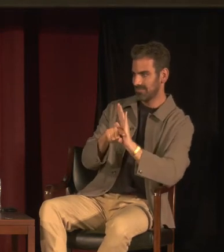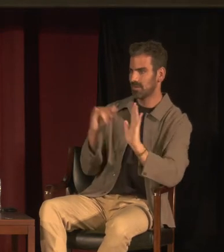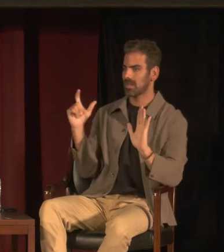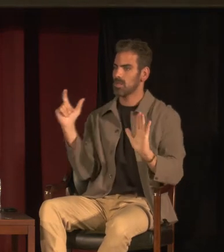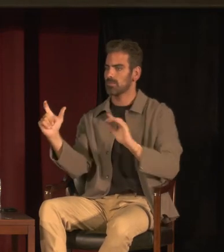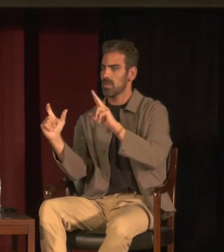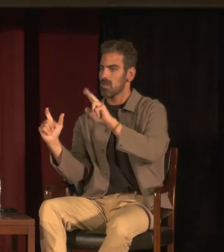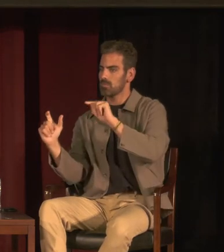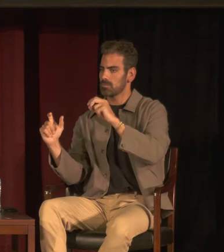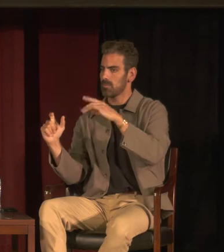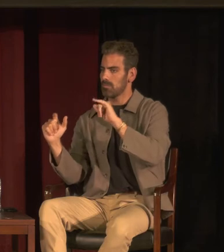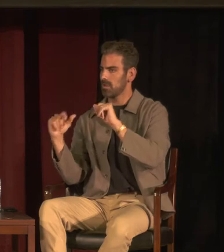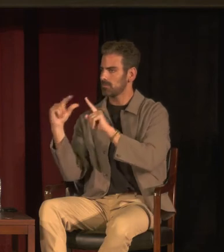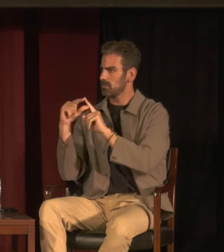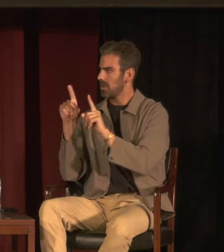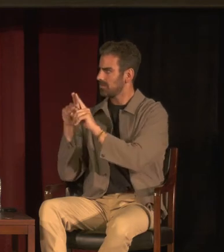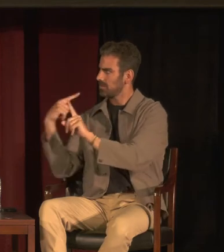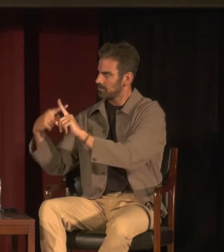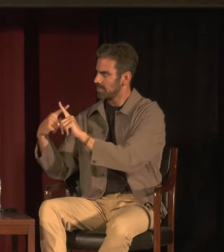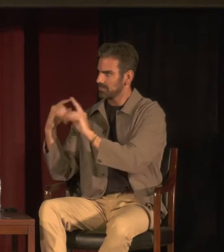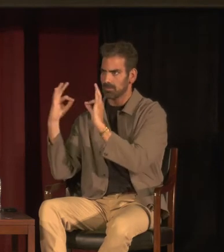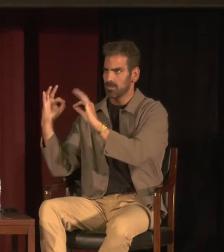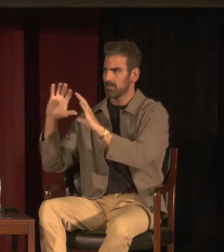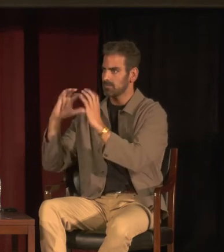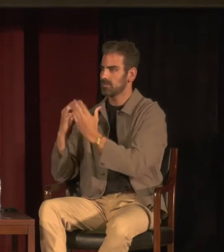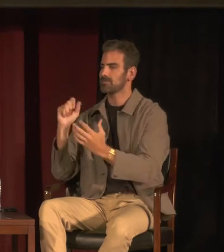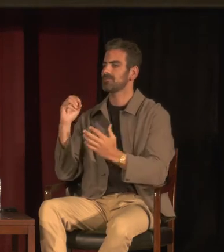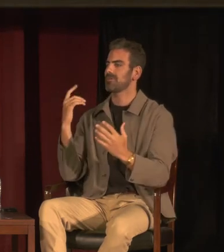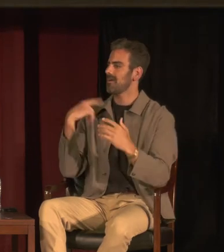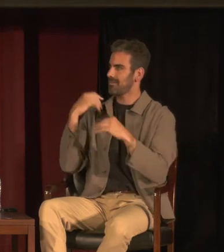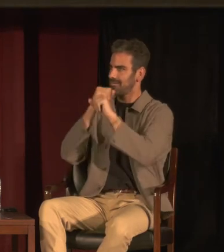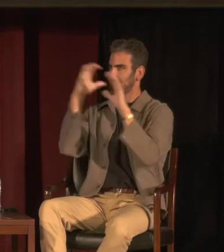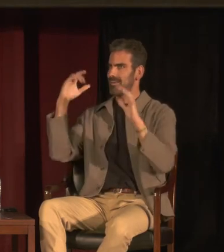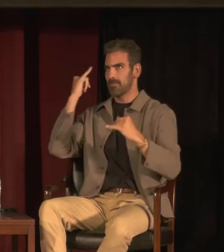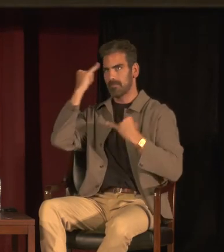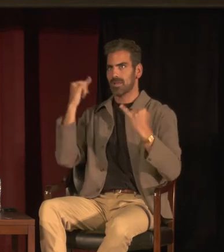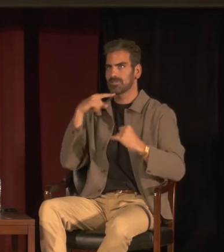a community that thought that it might be negative without focusing on the hearing loss aspect. Utopia, which is such a